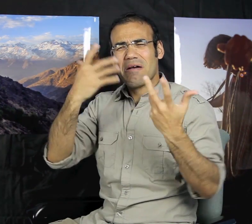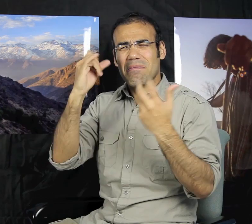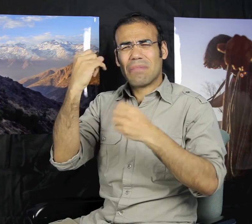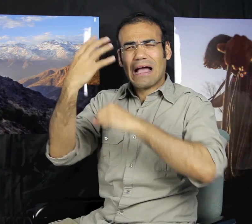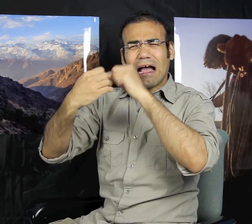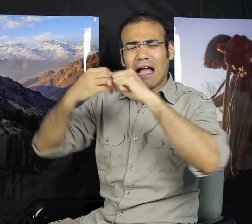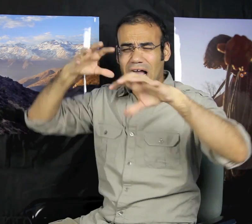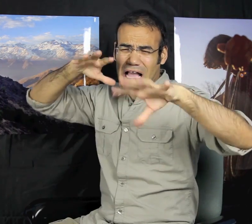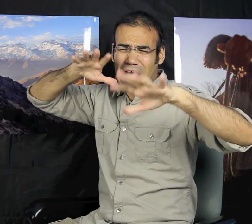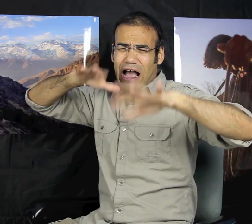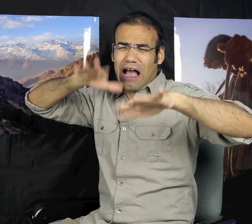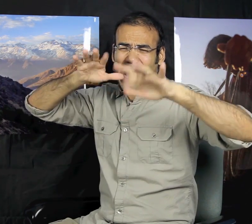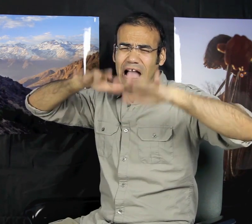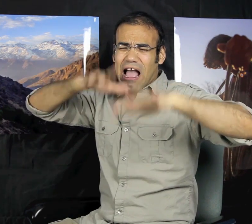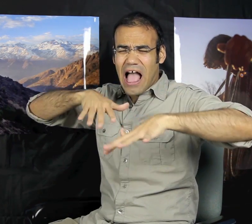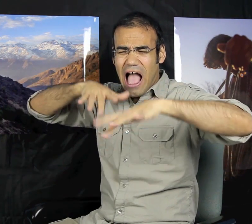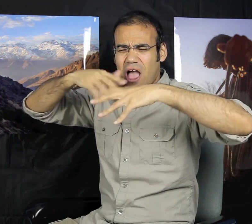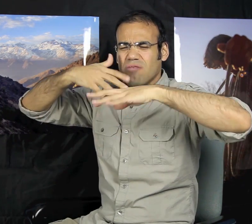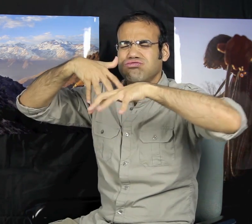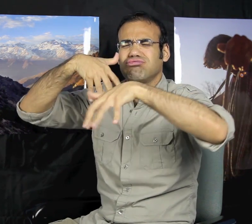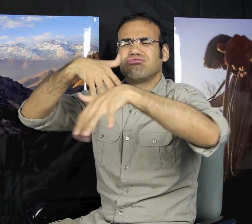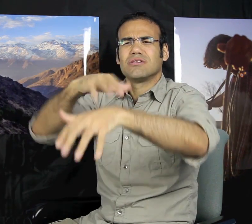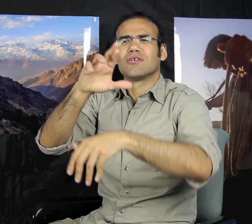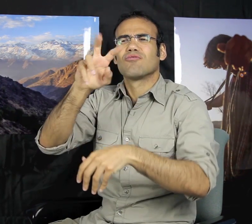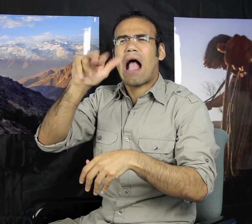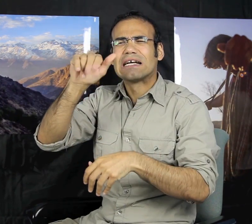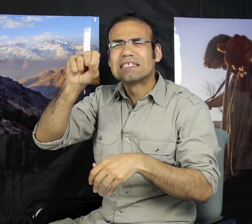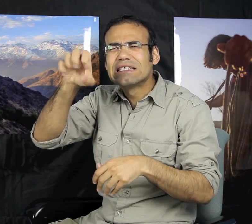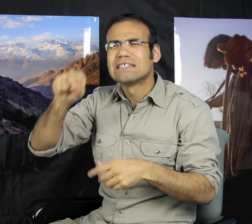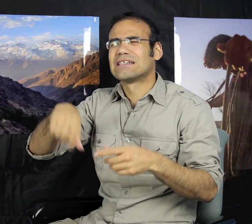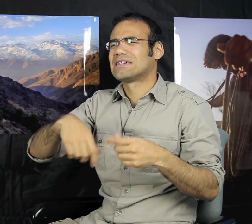There were many years of Earth developing into ravines.